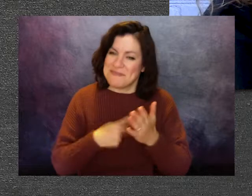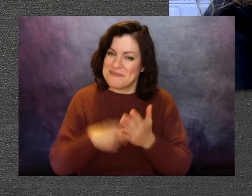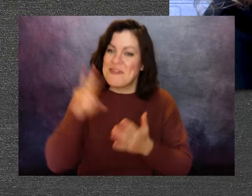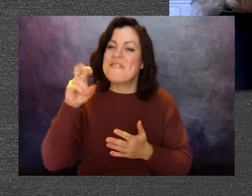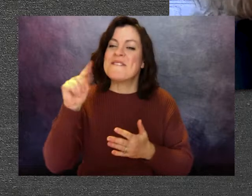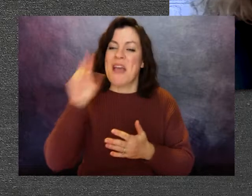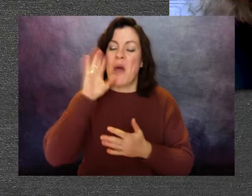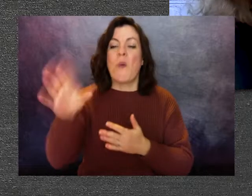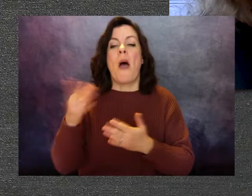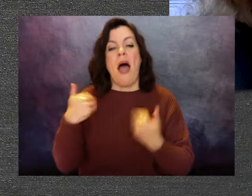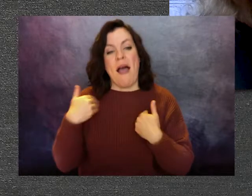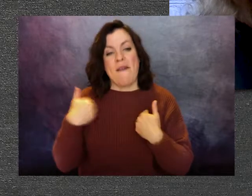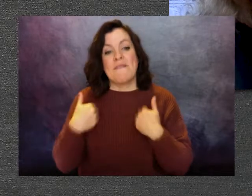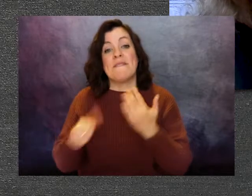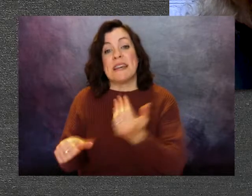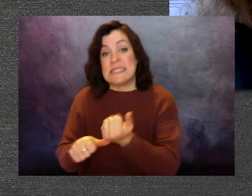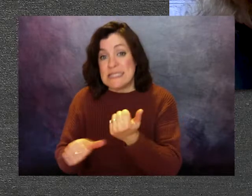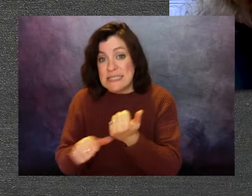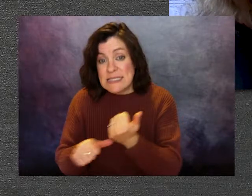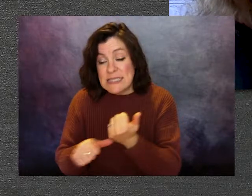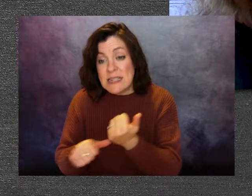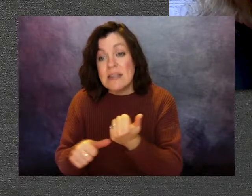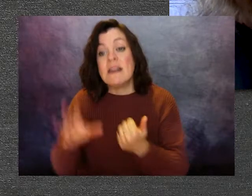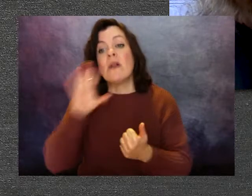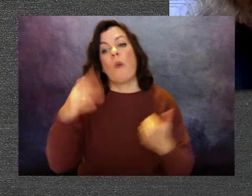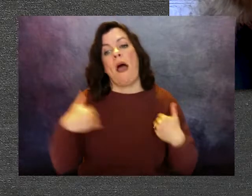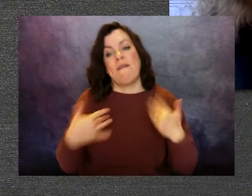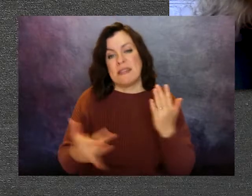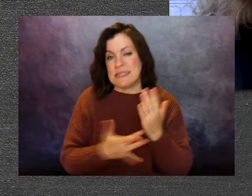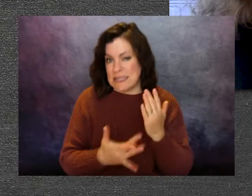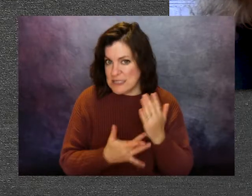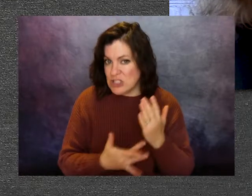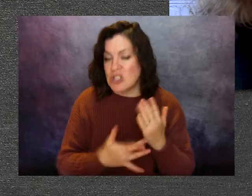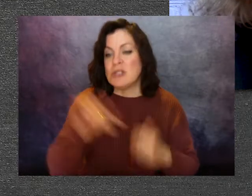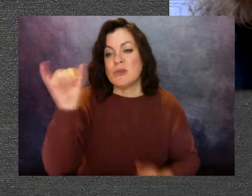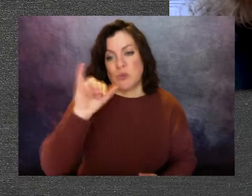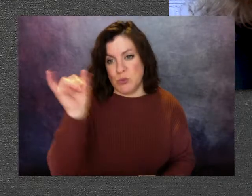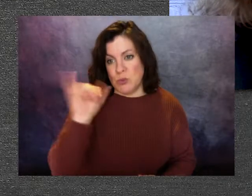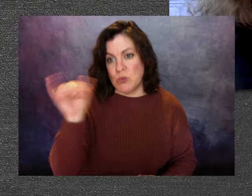to help them. Dr. Kep's assistant helps weigh a big dog.